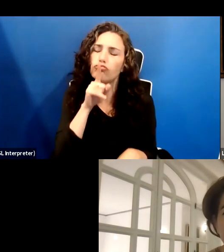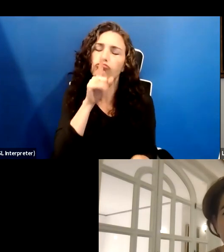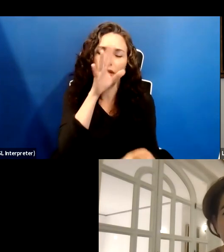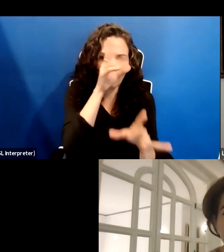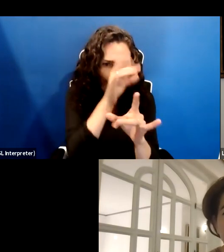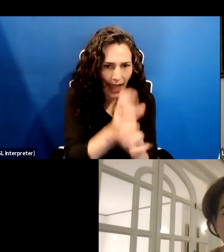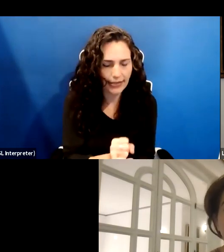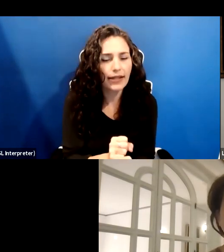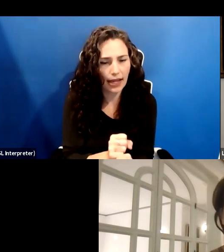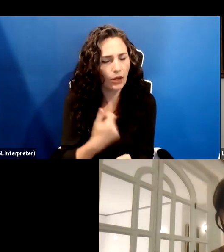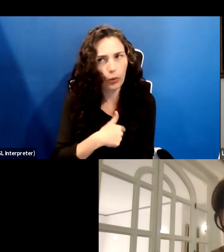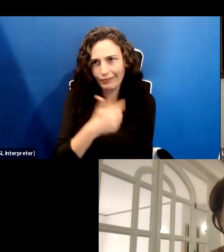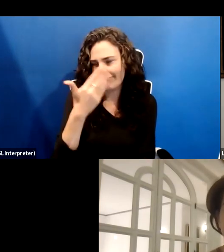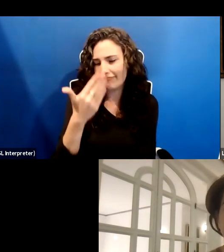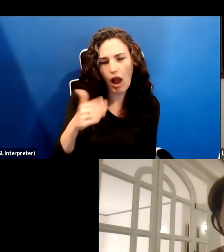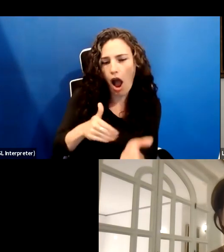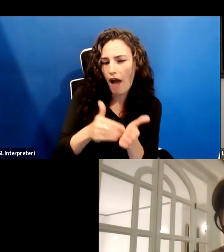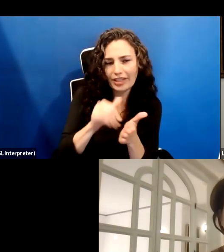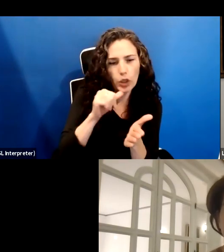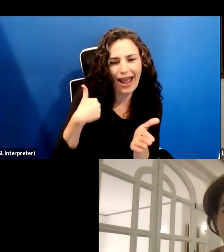I mean, you just don't get that kind of access, otherwise.